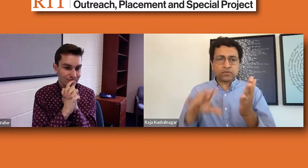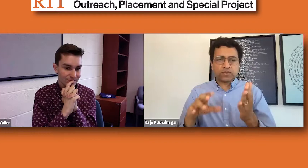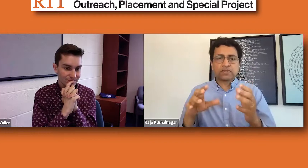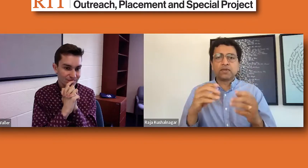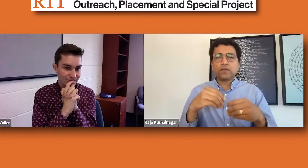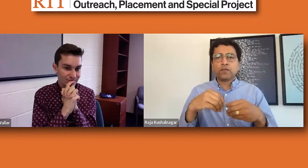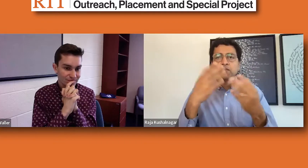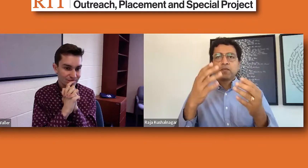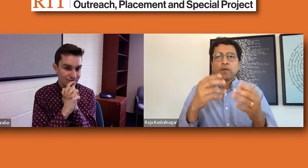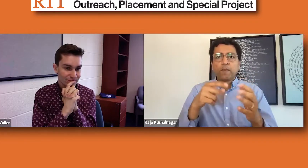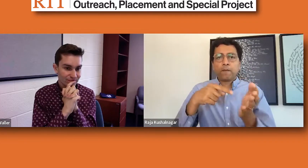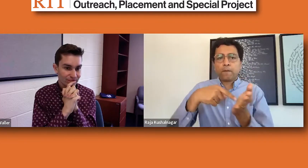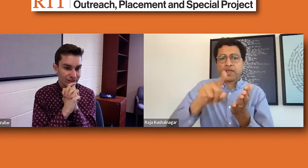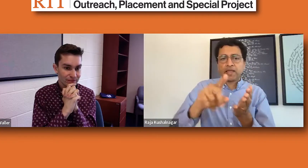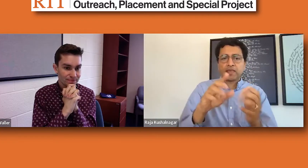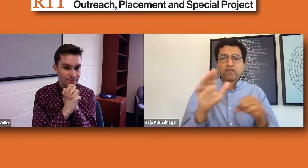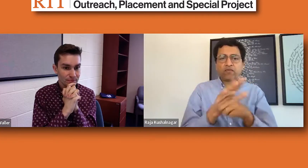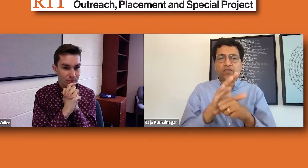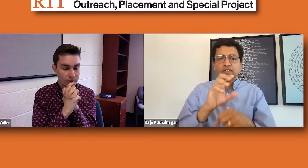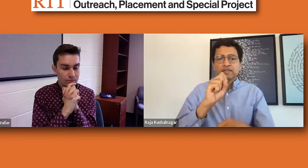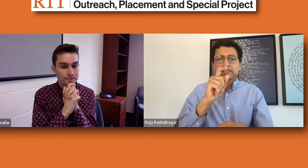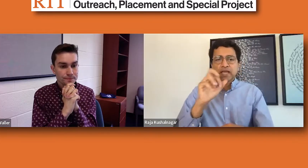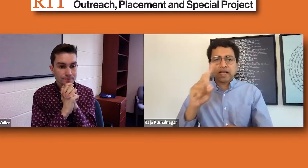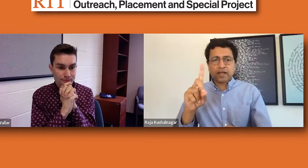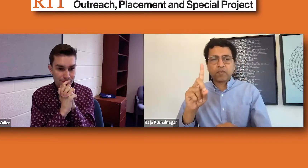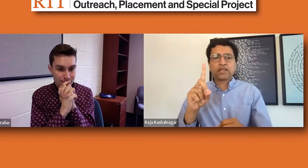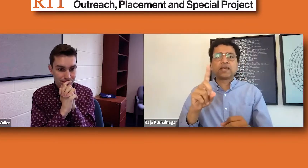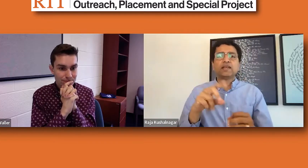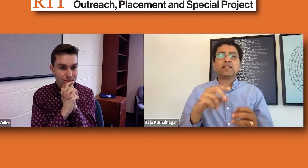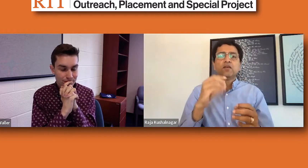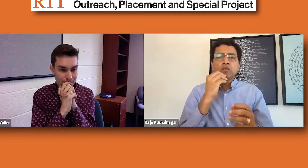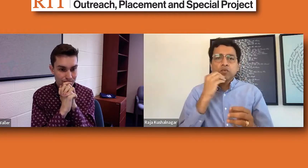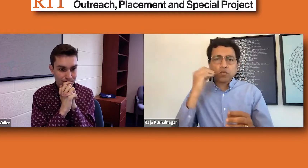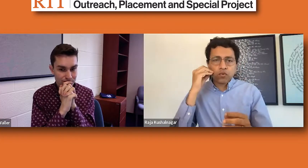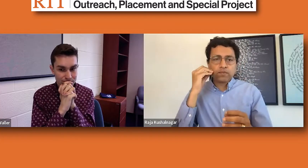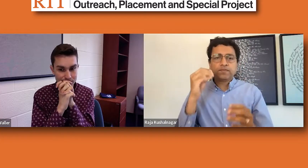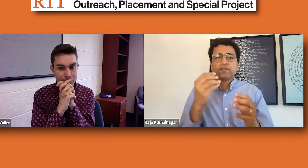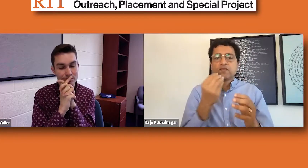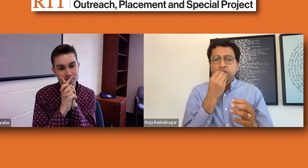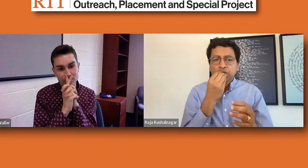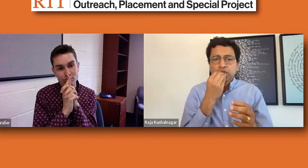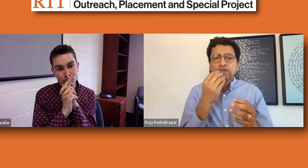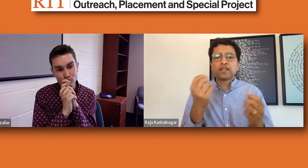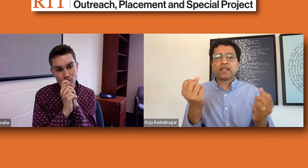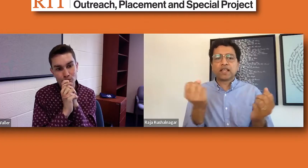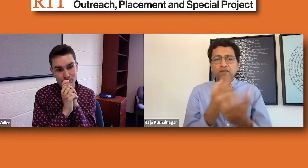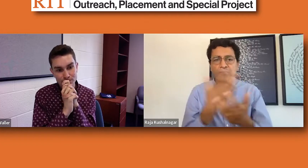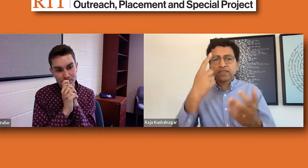for undergraduate students, and we pay them a full stipend,